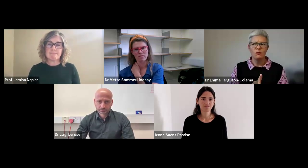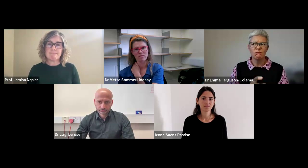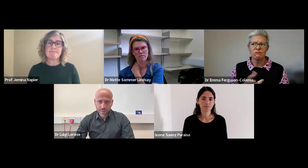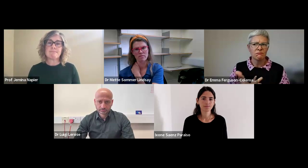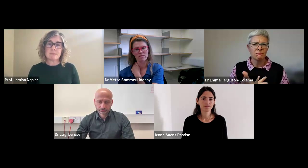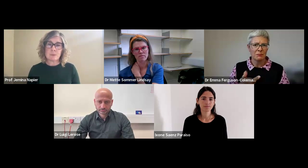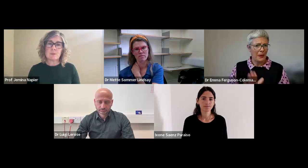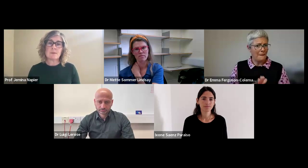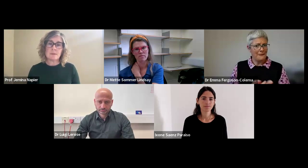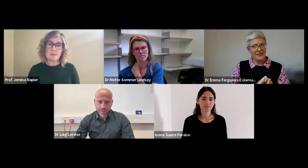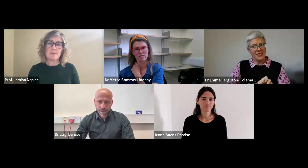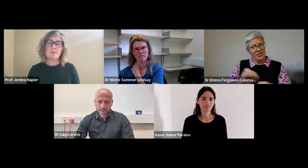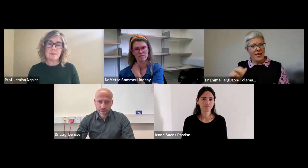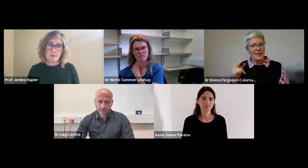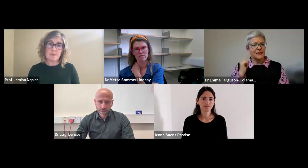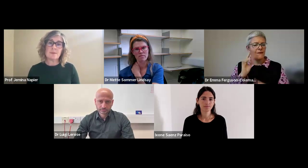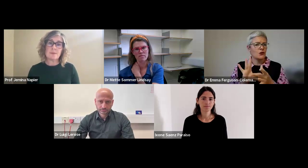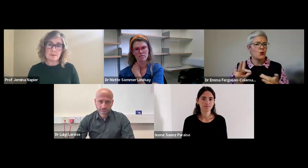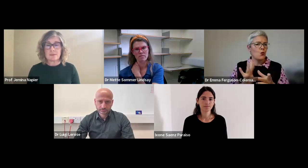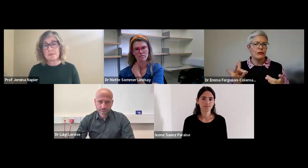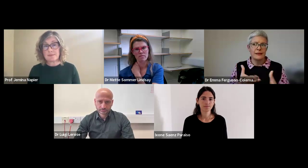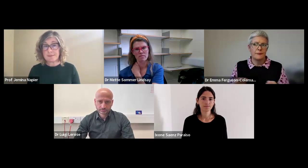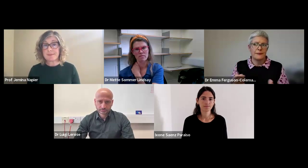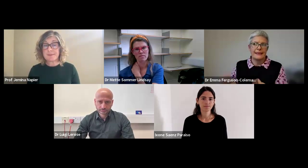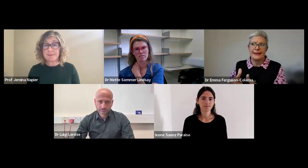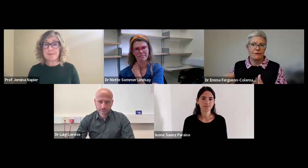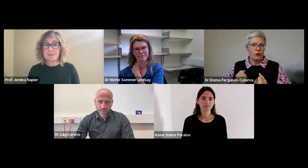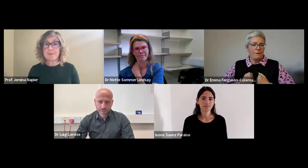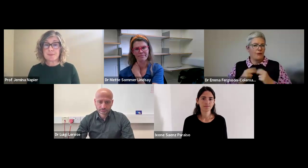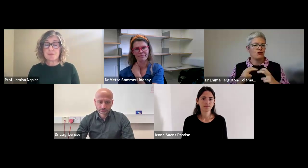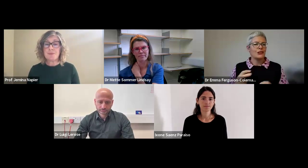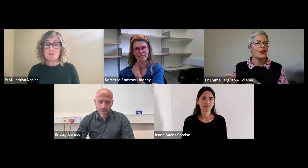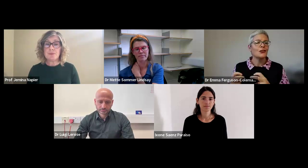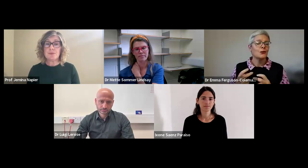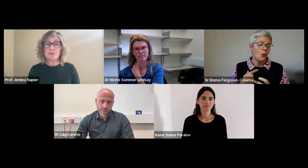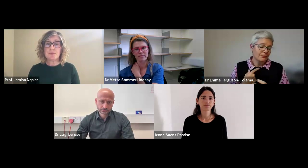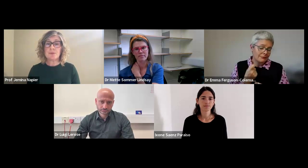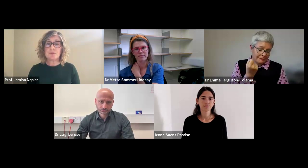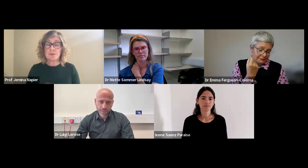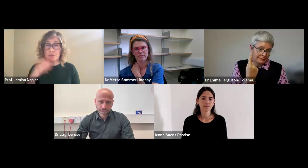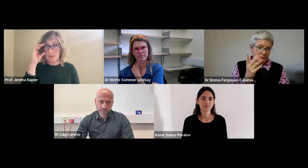they will think "why on Earth do I want to be interviewed by this person?" because their deaf